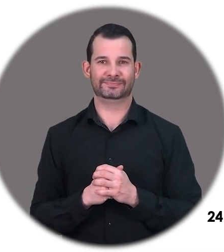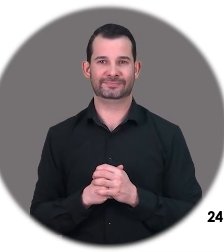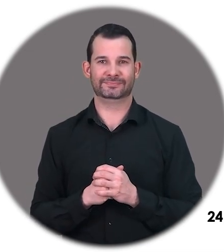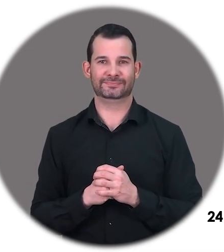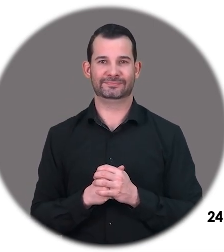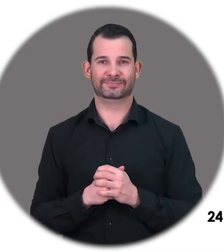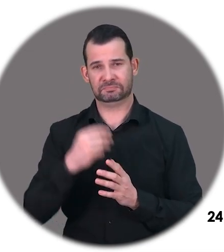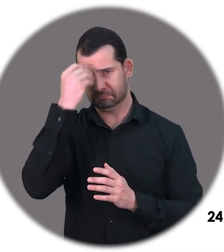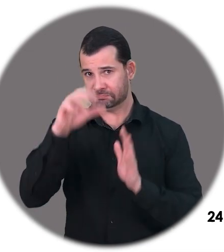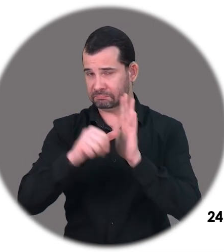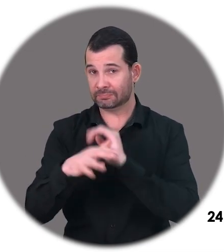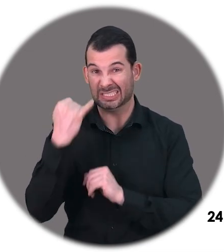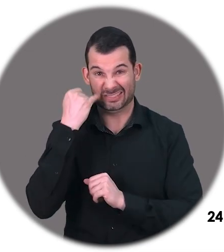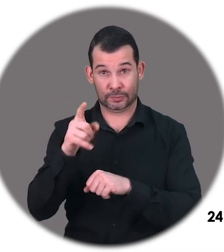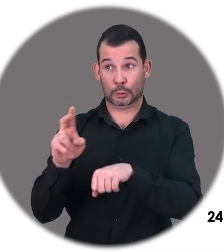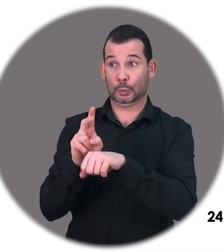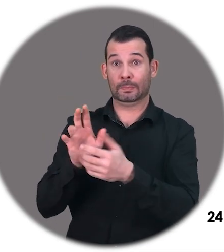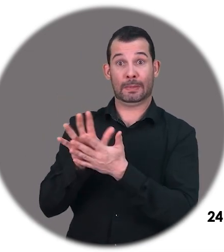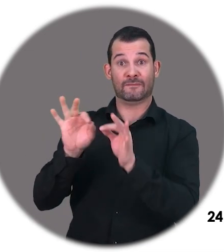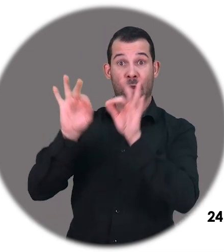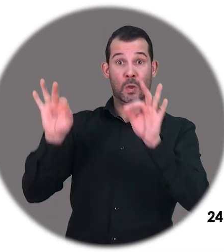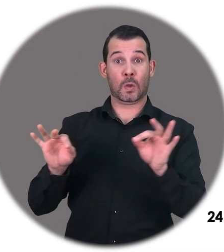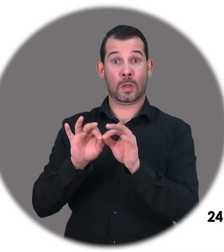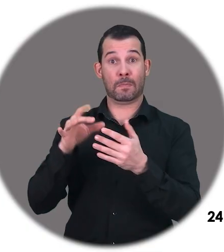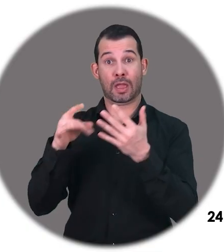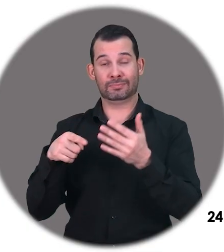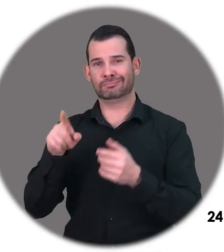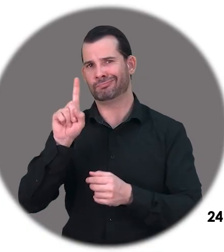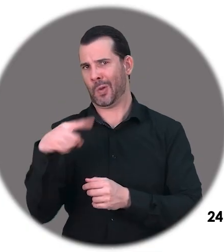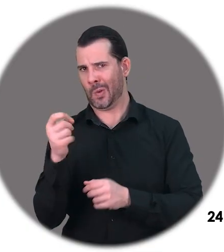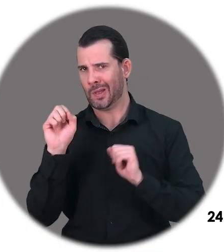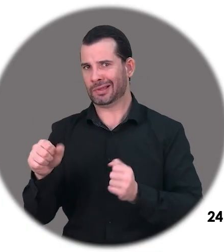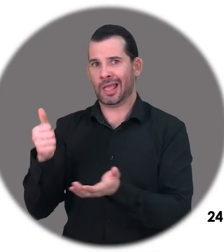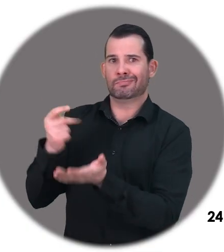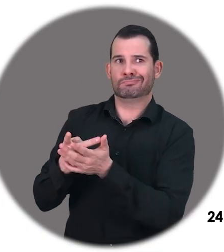Note that if you use the paper form option, you can only authorize